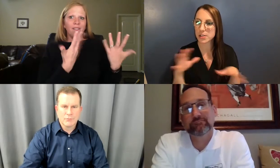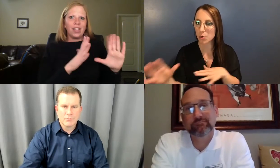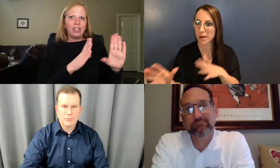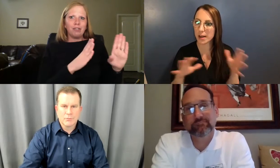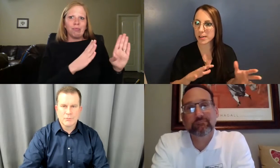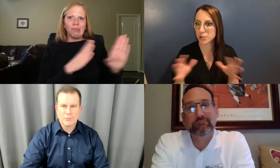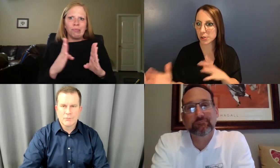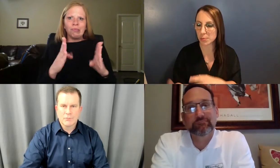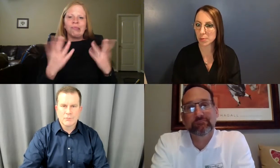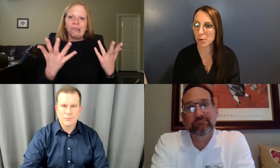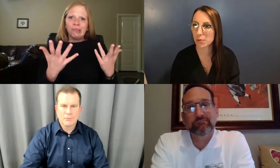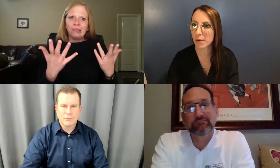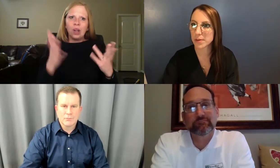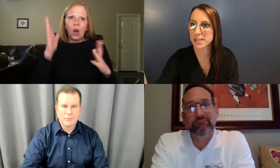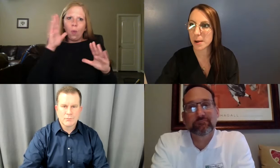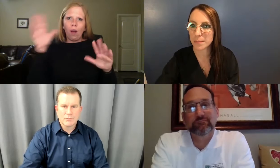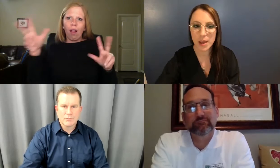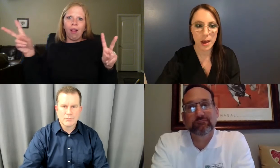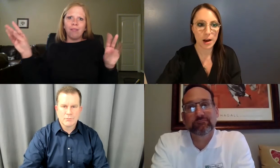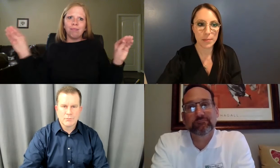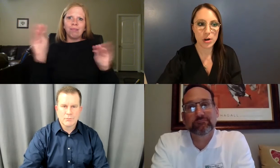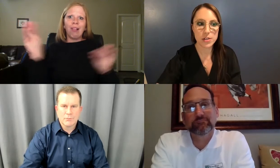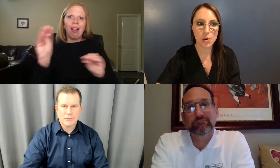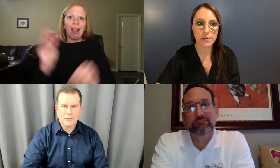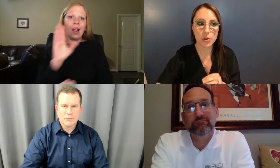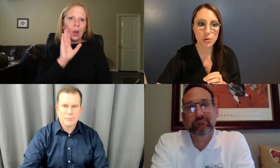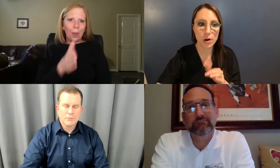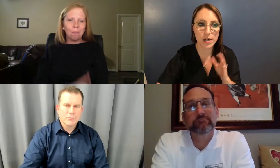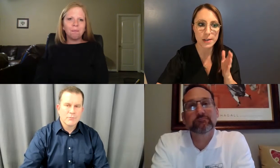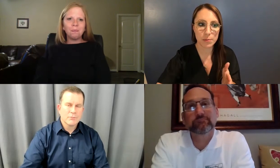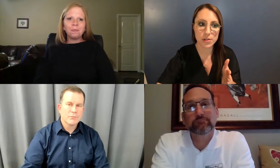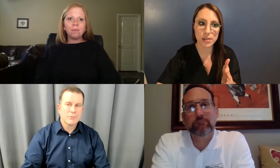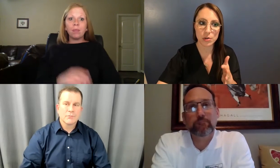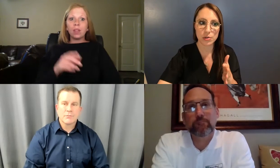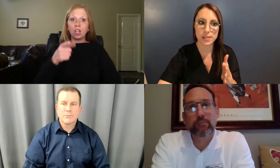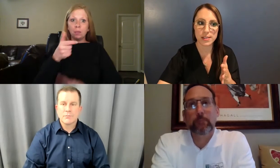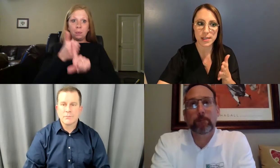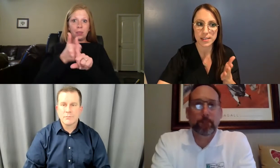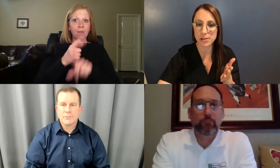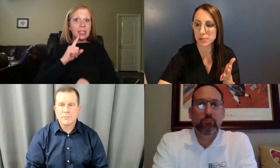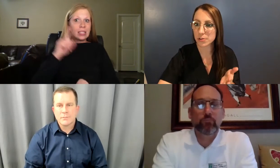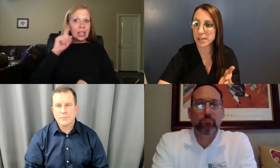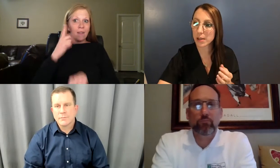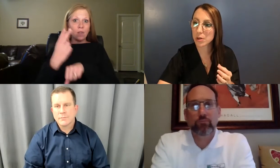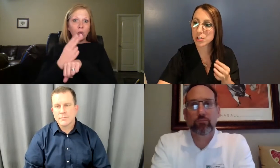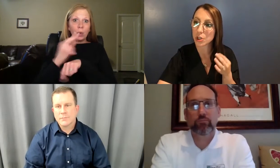and so we're gonna do a little bit of both throughout this time. Also, if you are a deaf person who uses ASL as your first language,